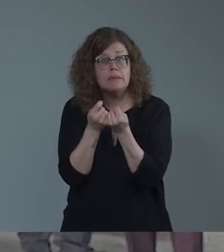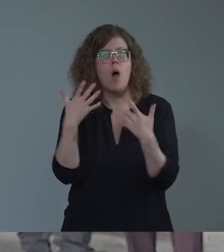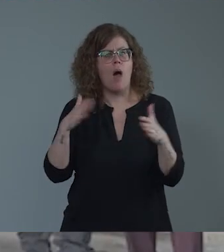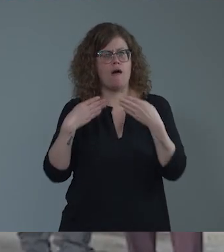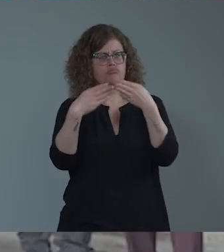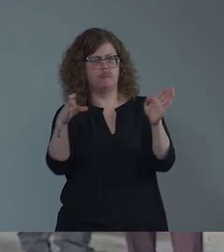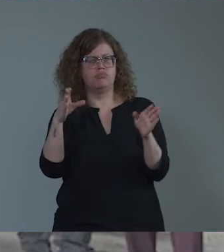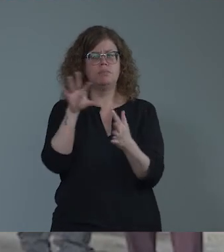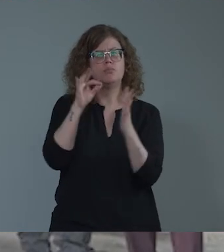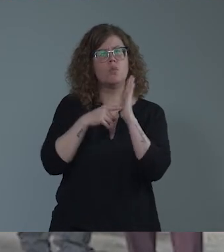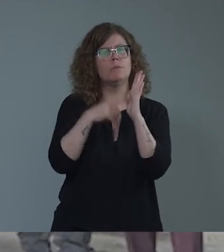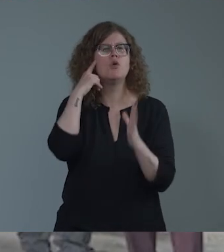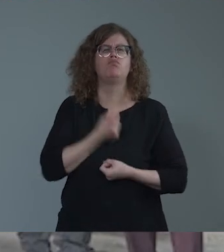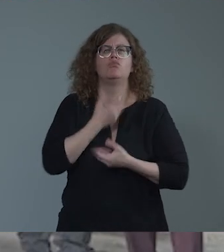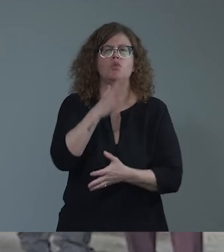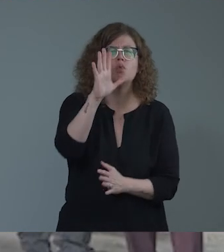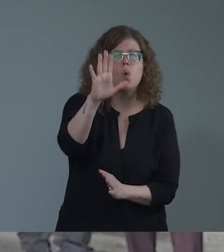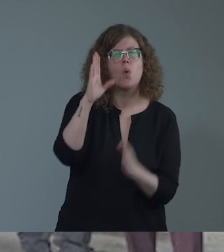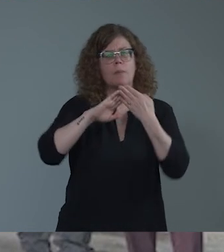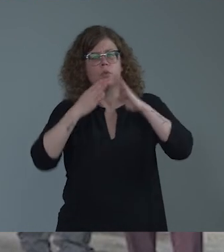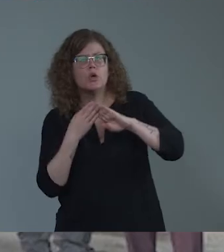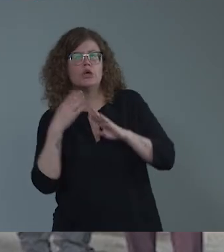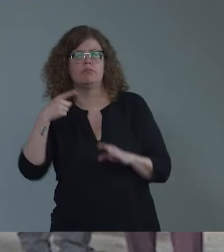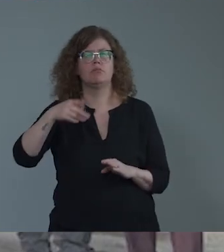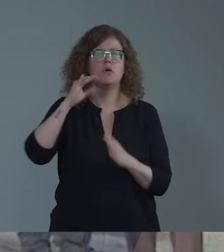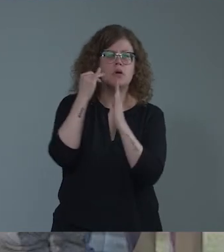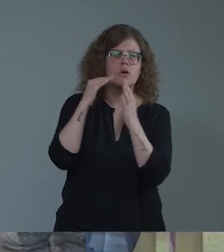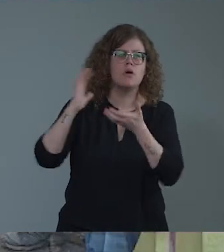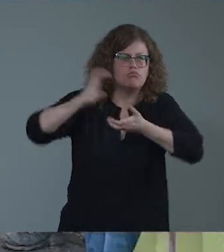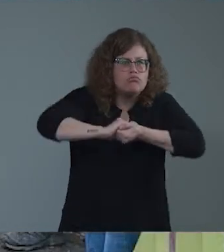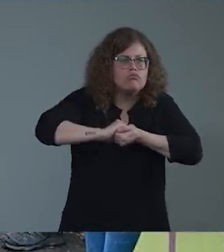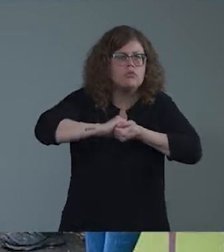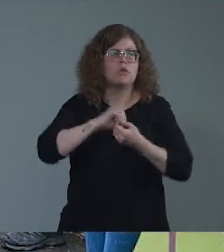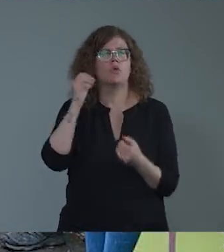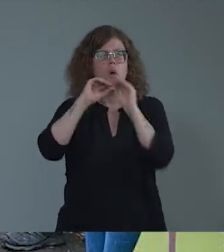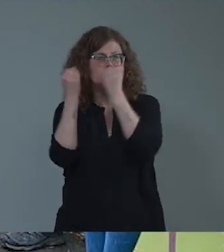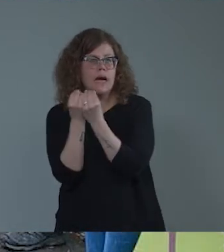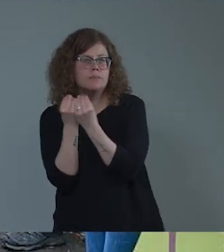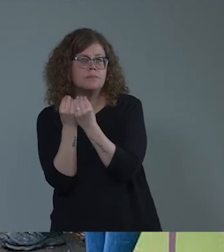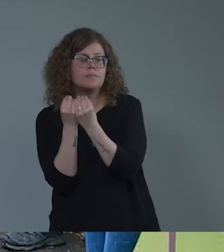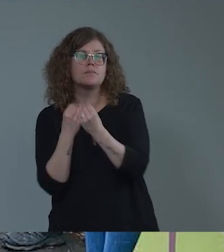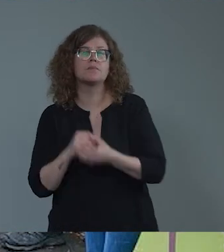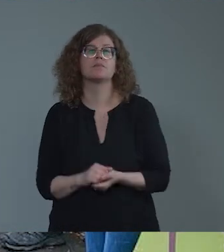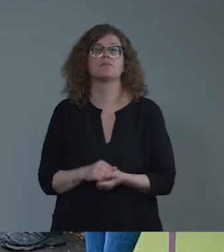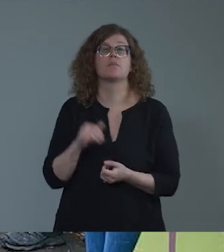Your project team should have a broad representation of voices from both the community and the commissioning organization,